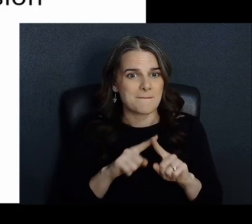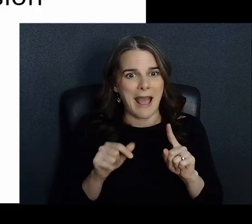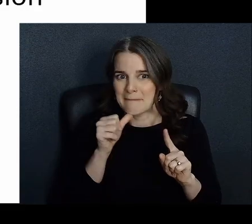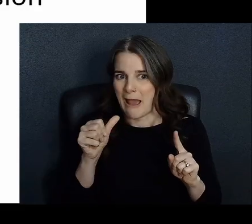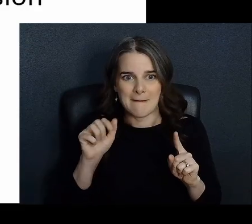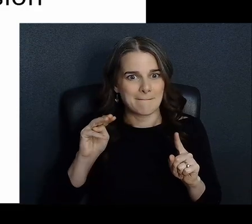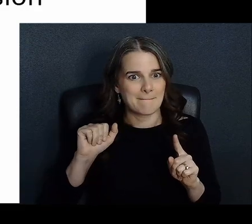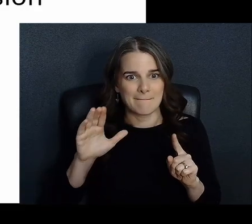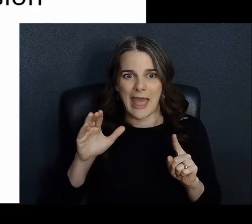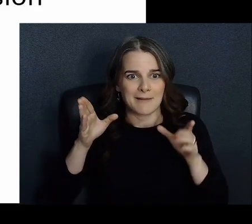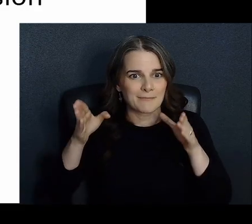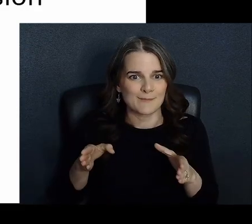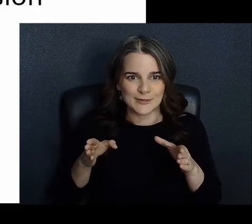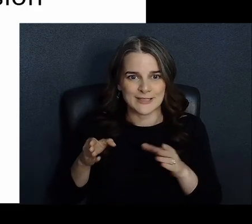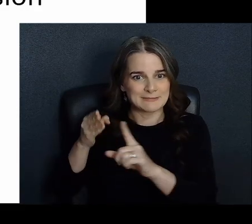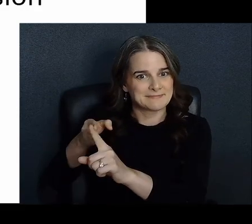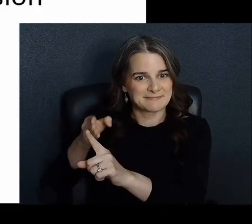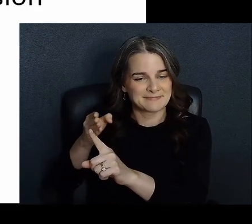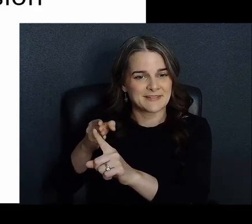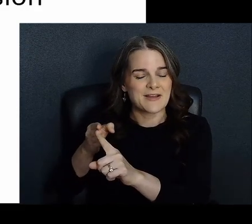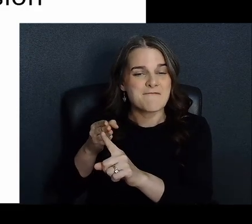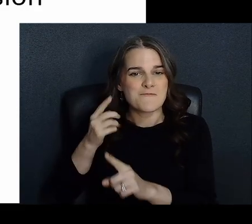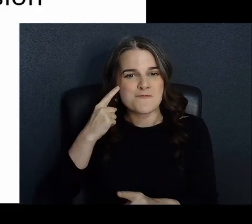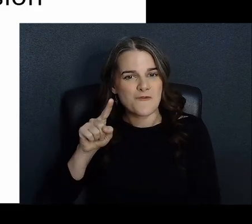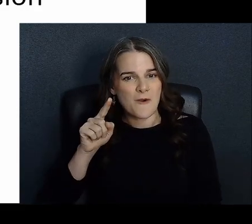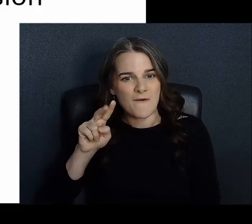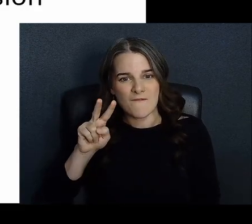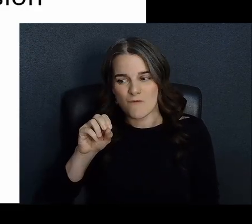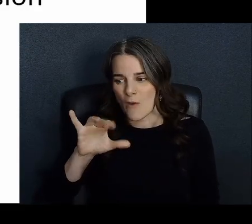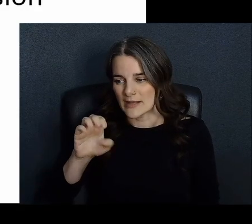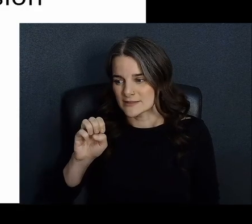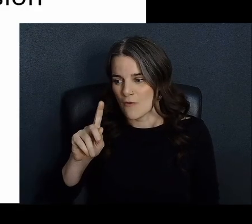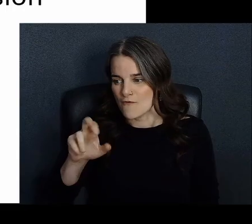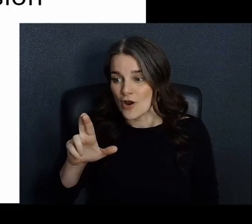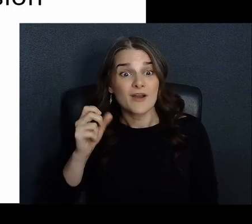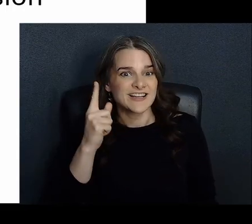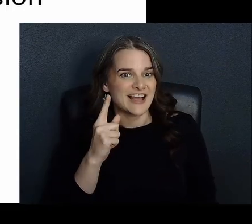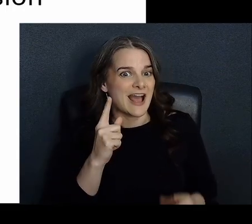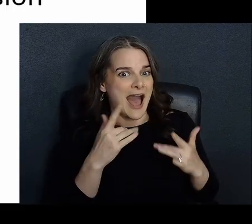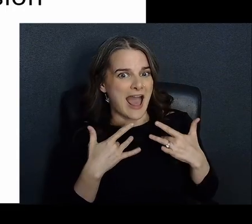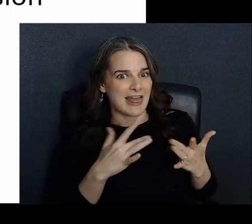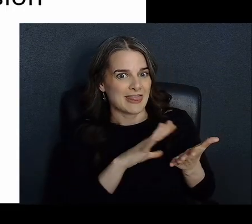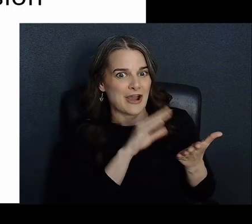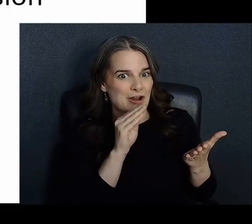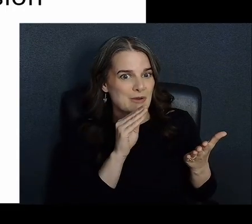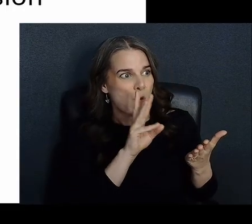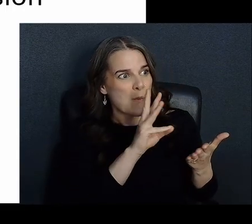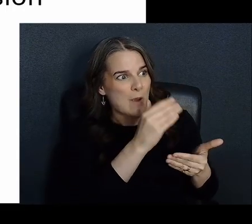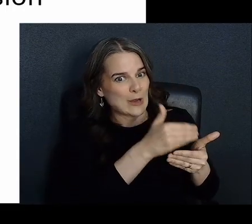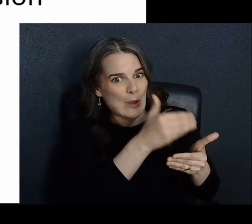It's just a matter of when you learned one way to do something in Windows, it's hard to make that quick switch over to a Mac.